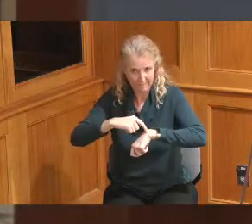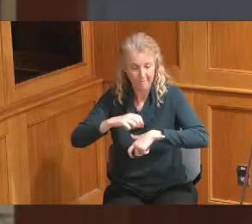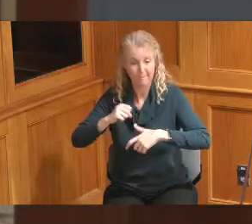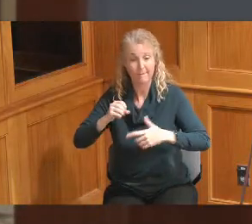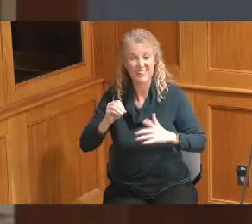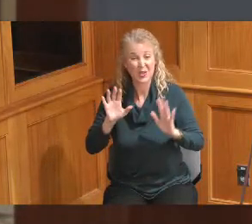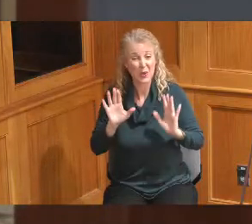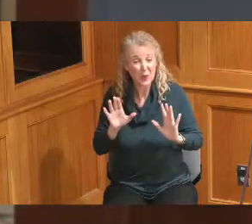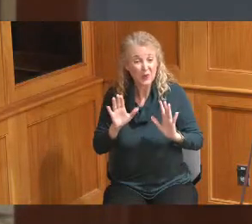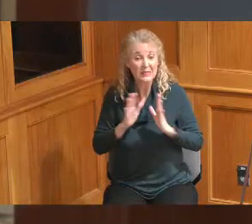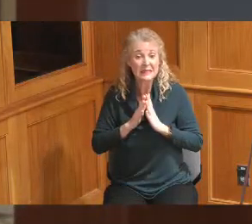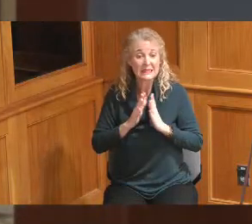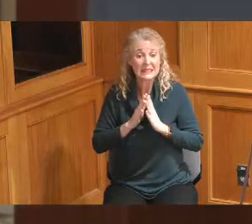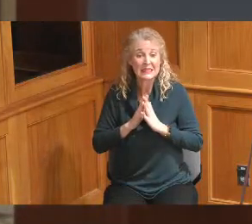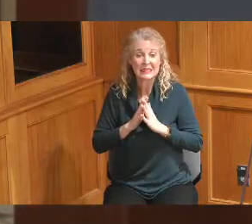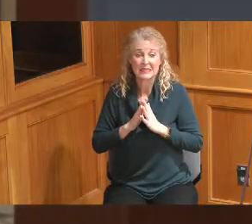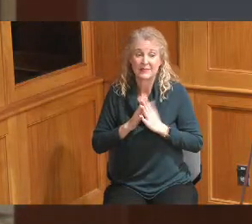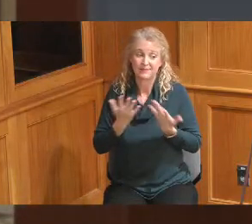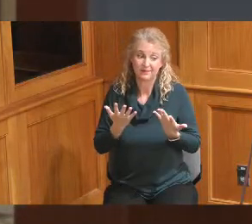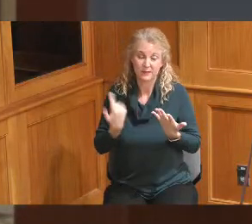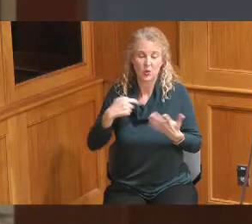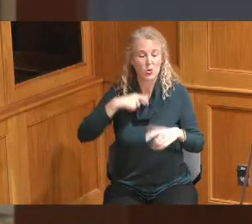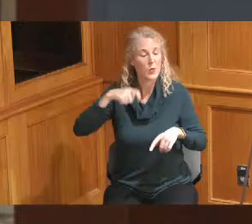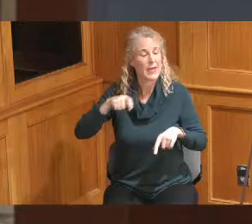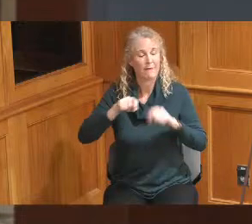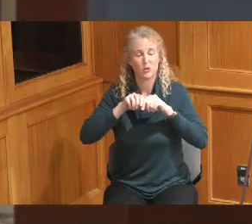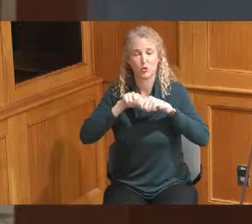residents of the county have multiple ways to get their warnings and so that's making sure